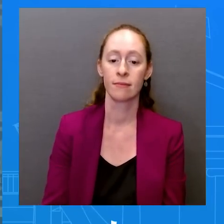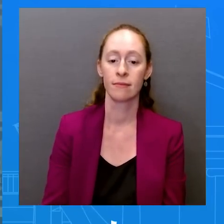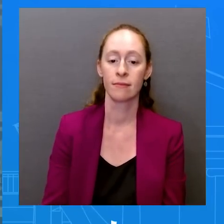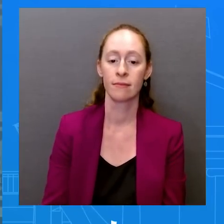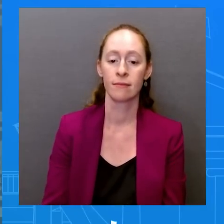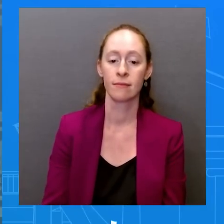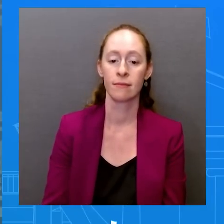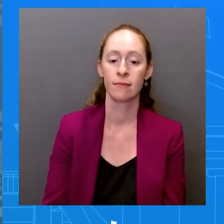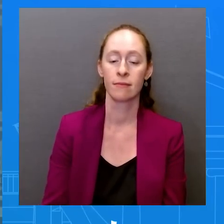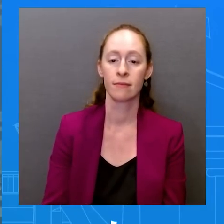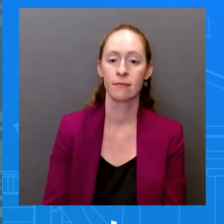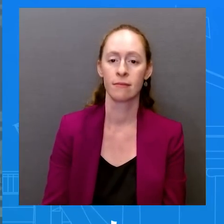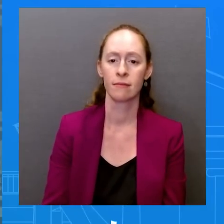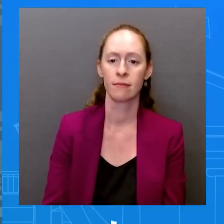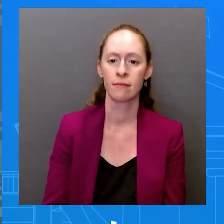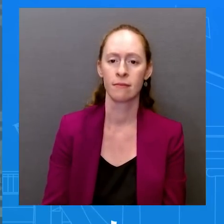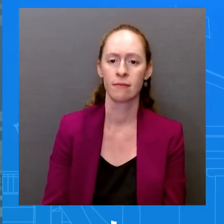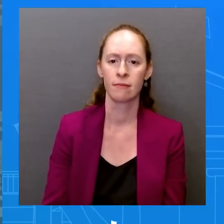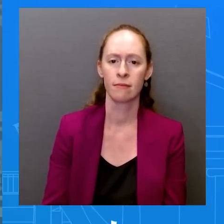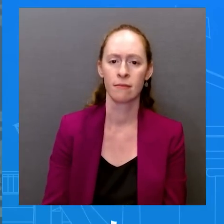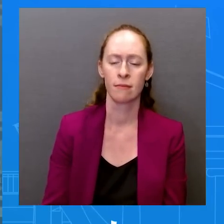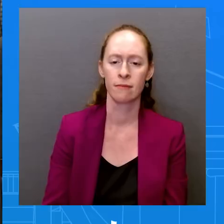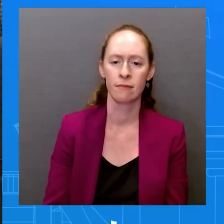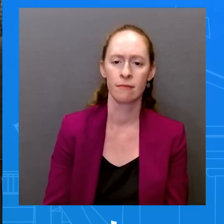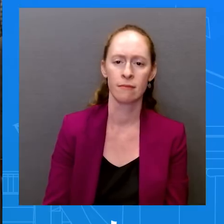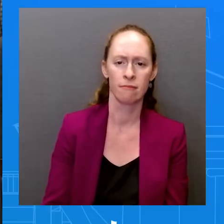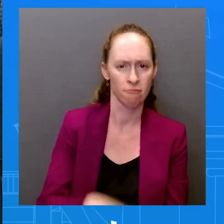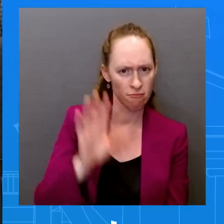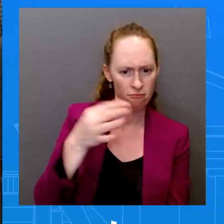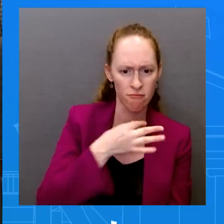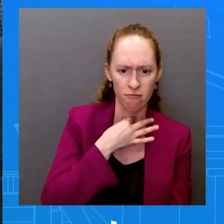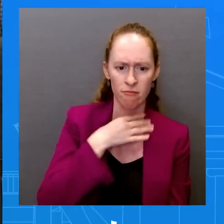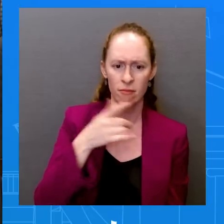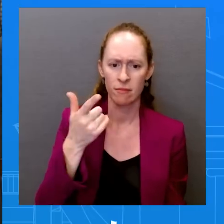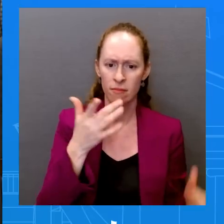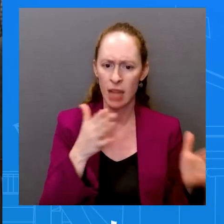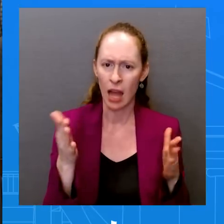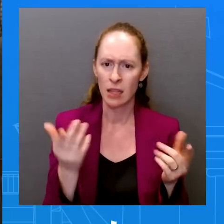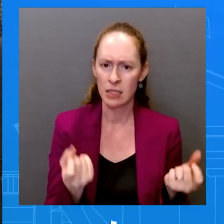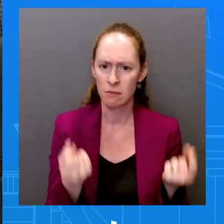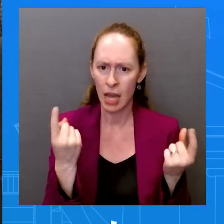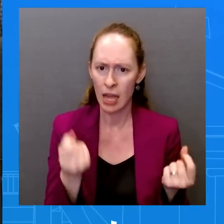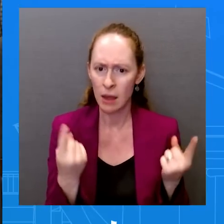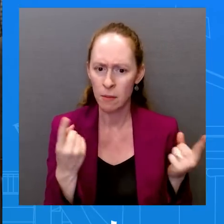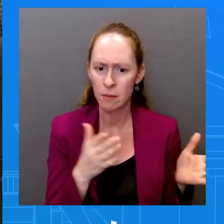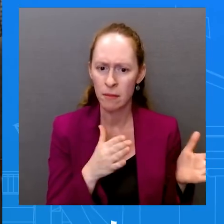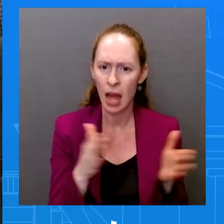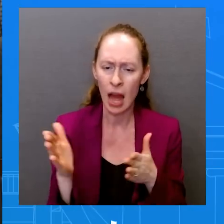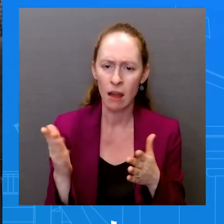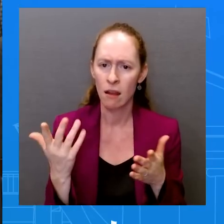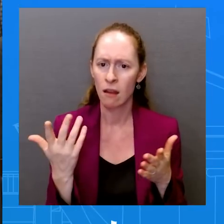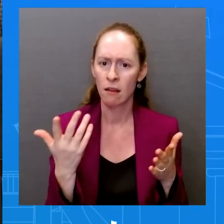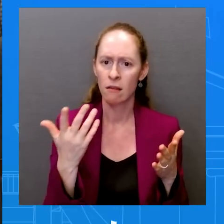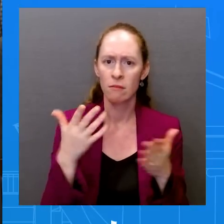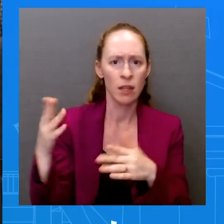either personally that the President is going to make or the White House? Because, you know, as my colleague mentioned, Americans are making some of those cuts. And I just wanted to get clarity